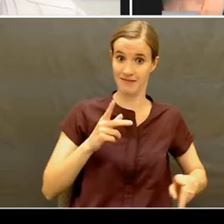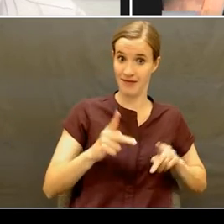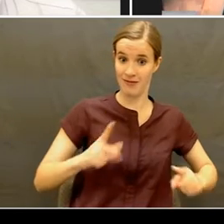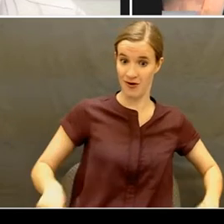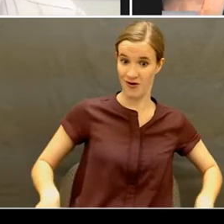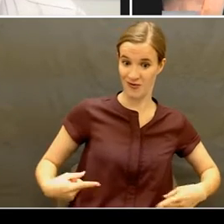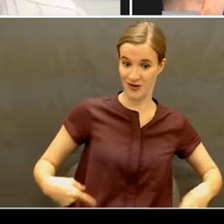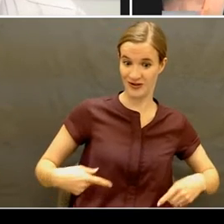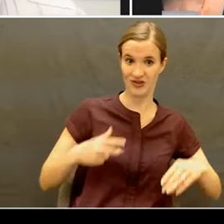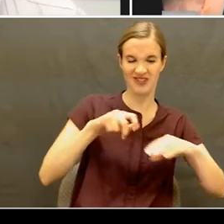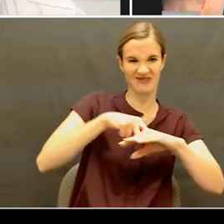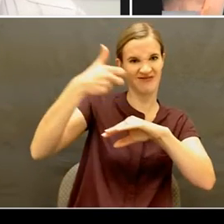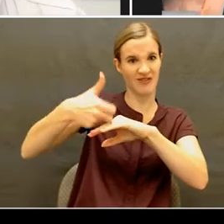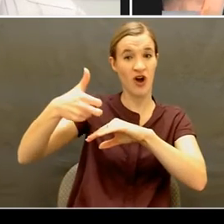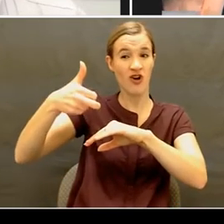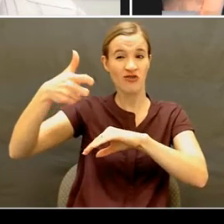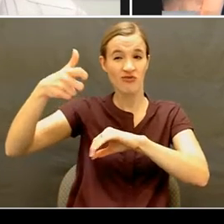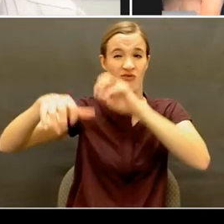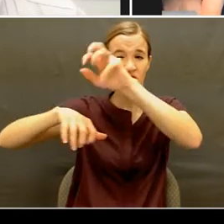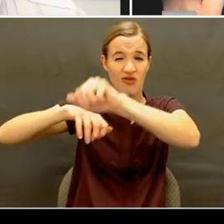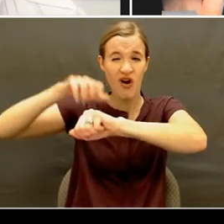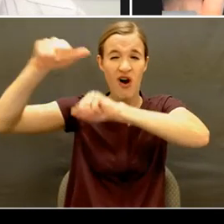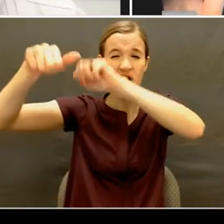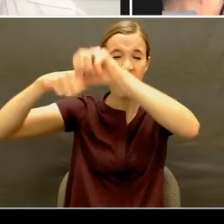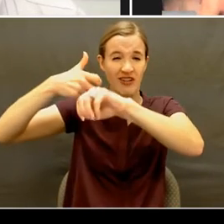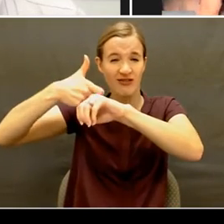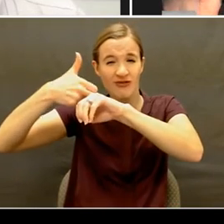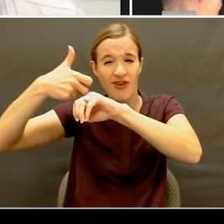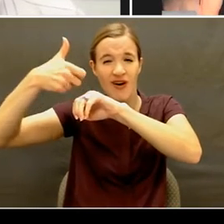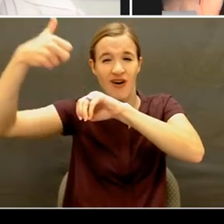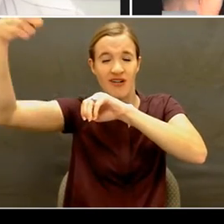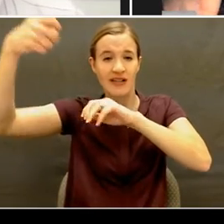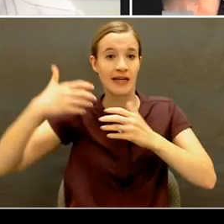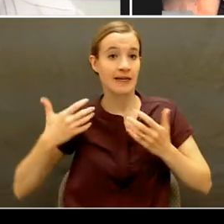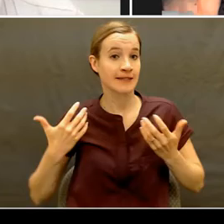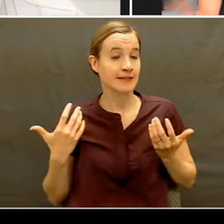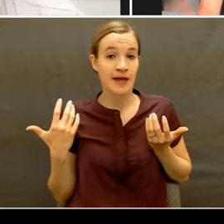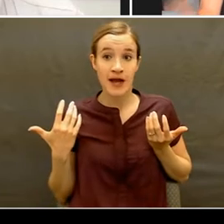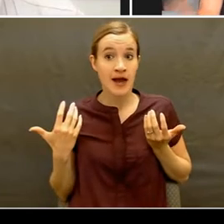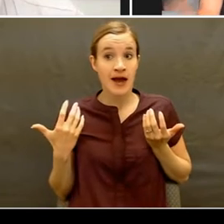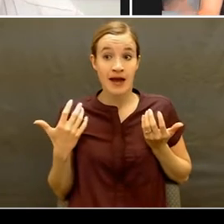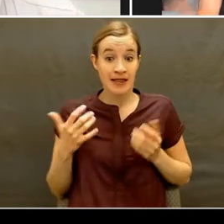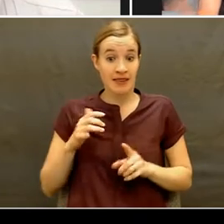really, no one knew it was going to be what we call, considered the shot that was heard around